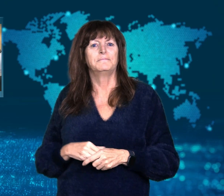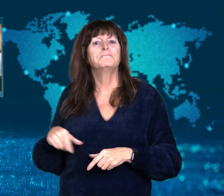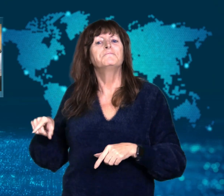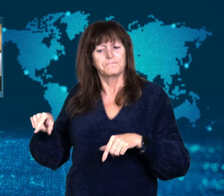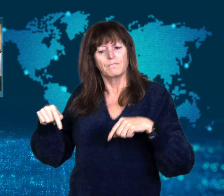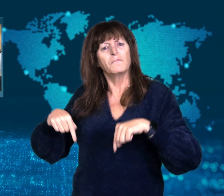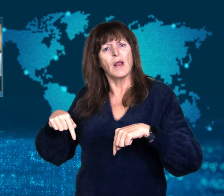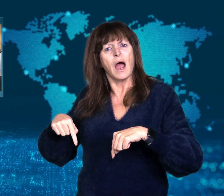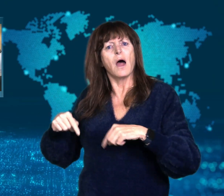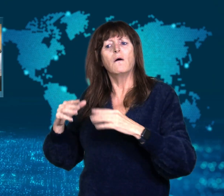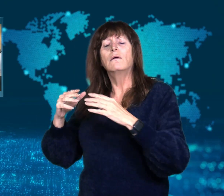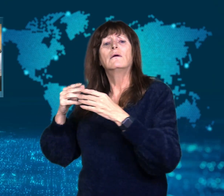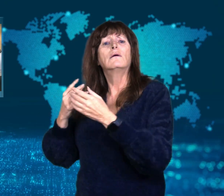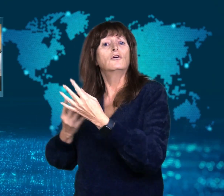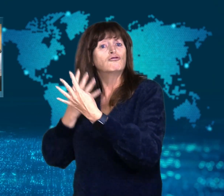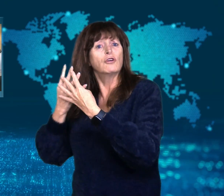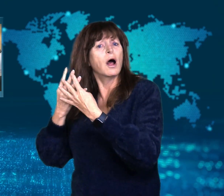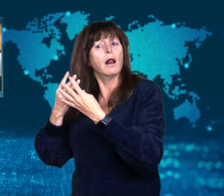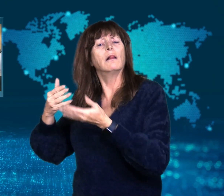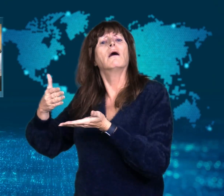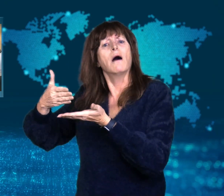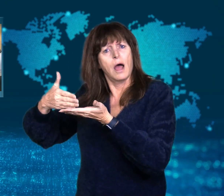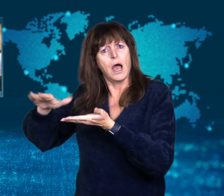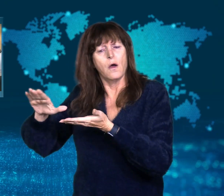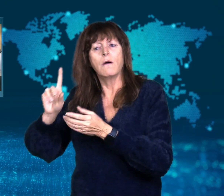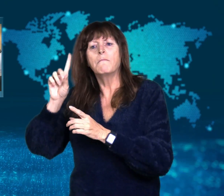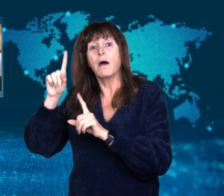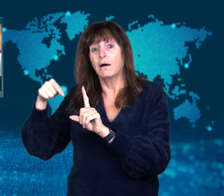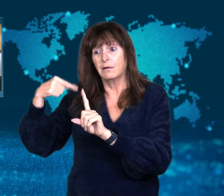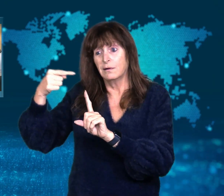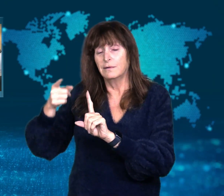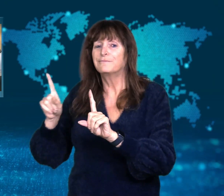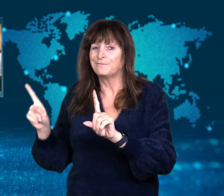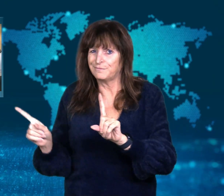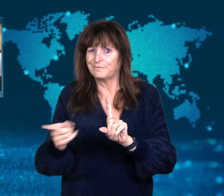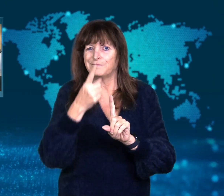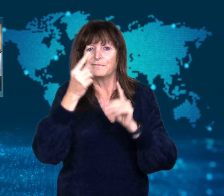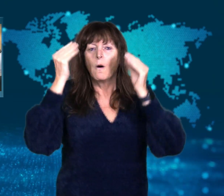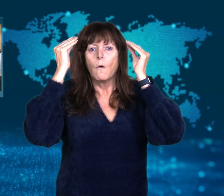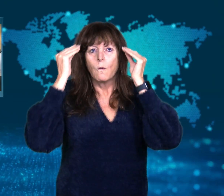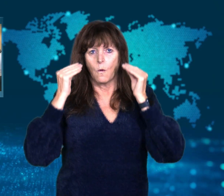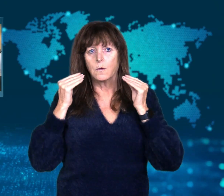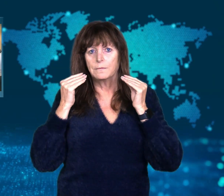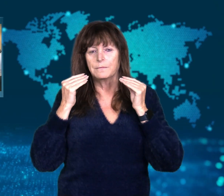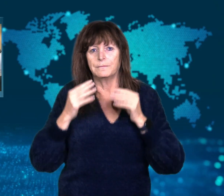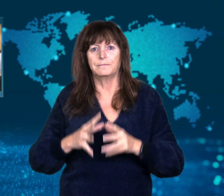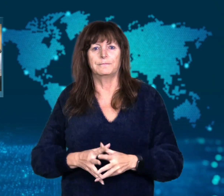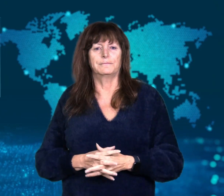He was released on bail, but will later appear in court.